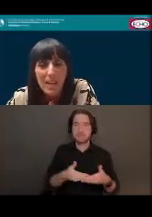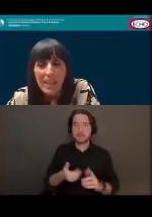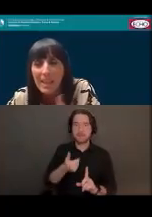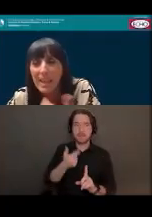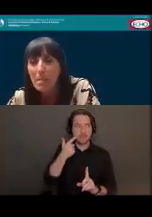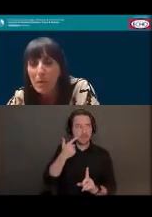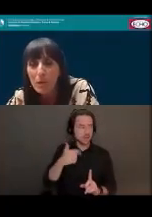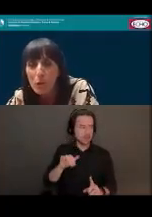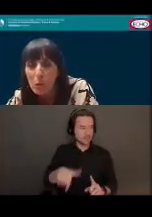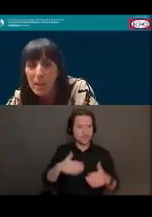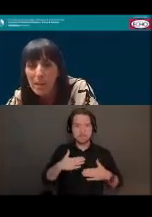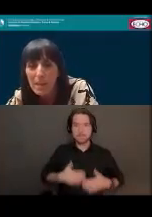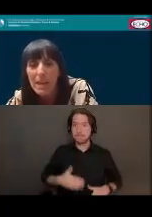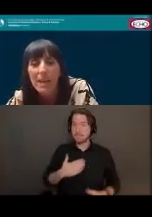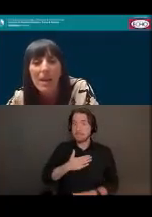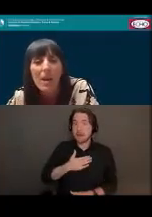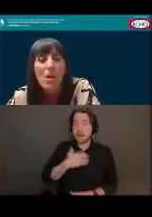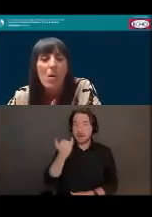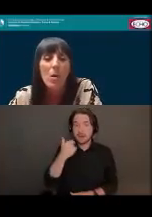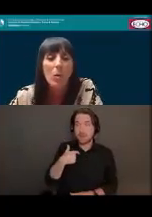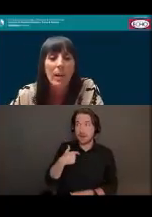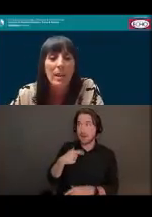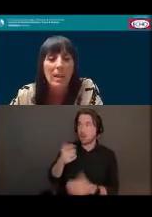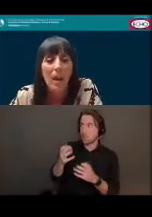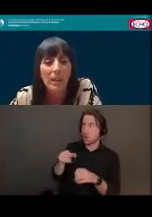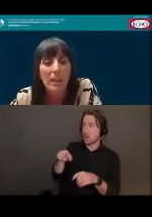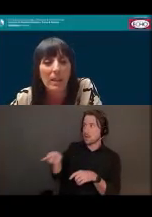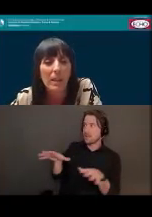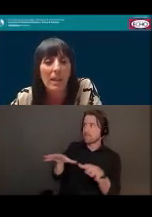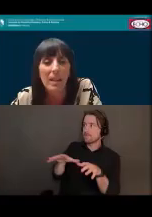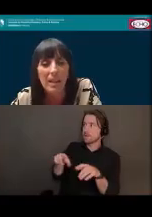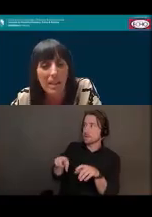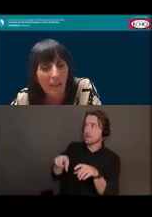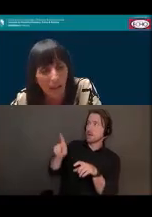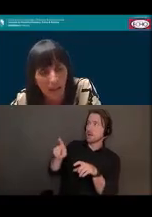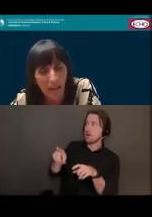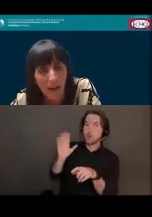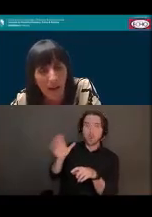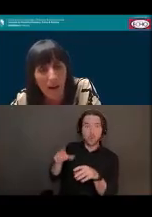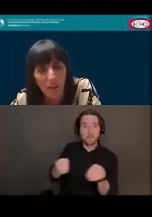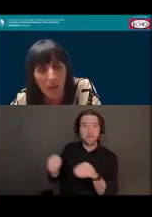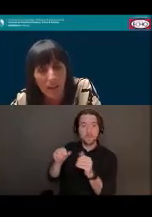it, it moves with me. Or when a toddler is carrying objects